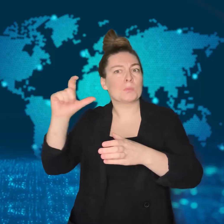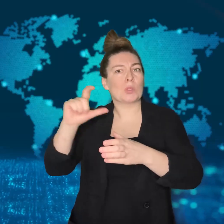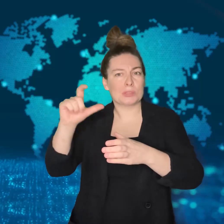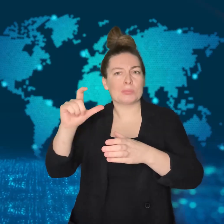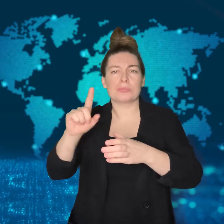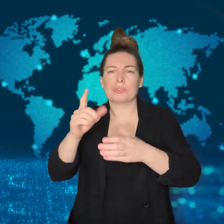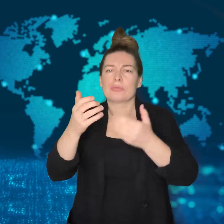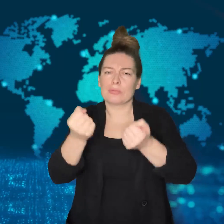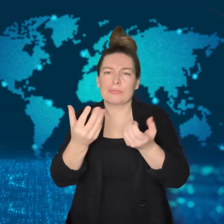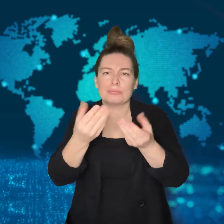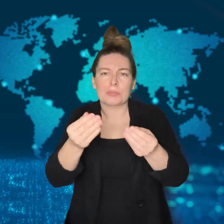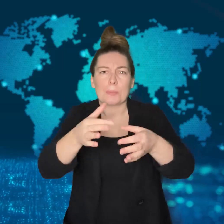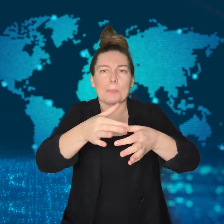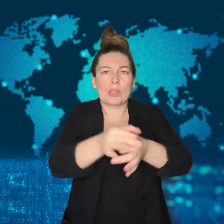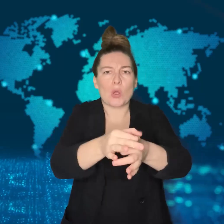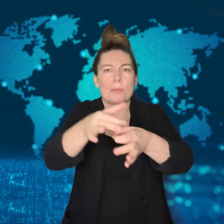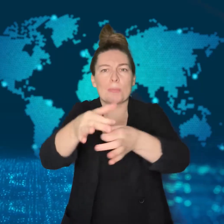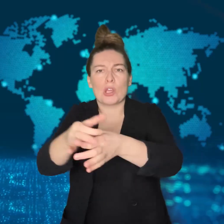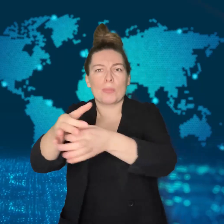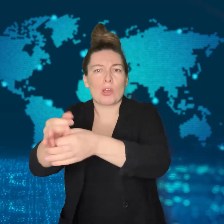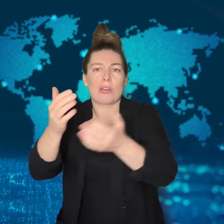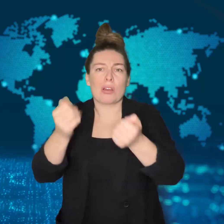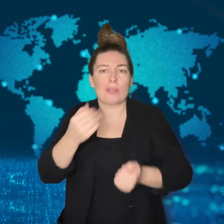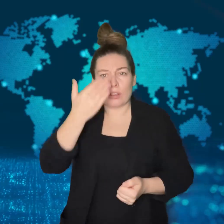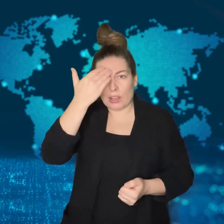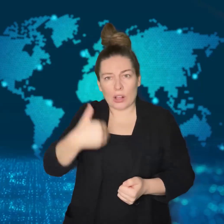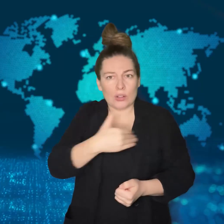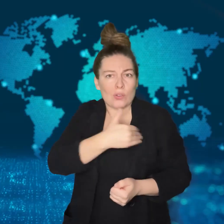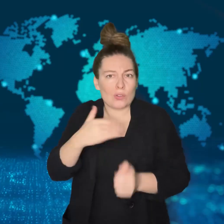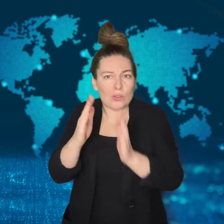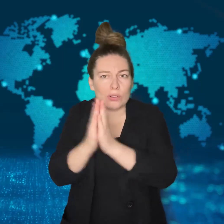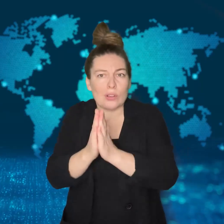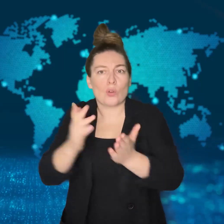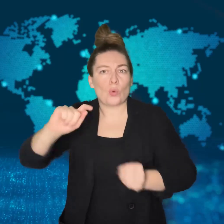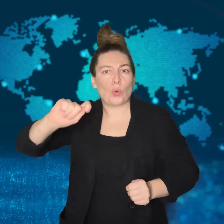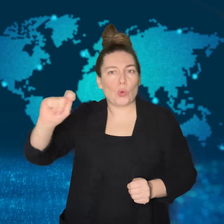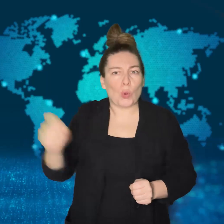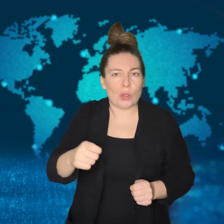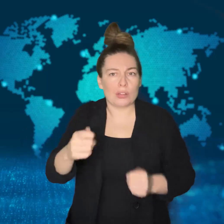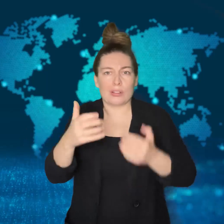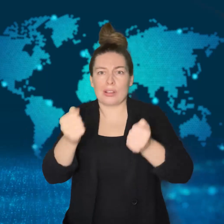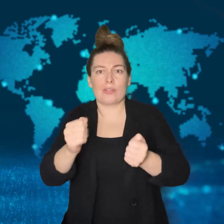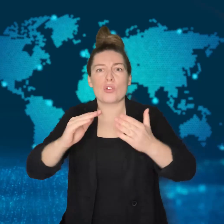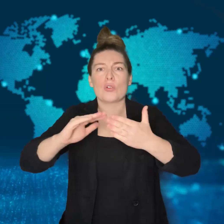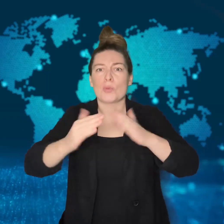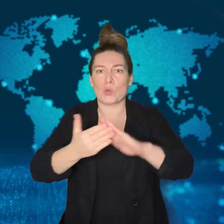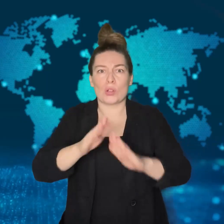but there are fairly large minority Druze, Christian, and Kurdish communities.